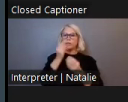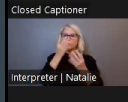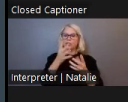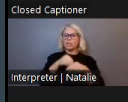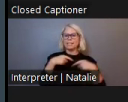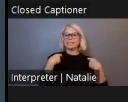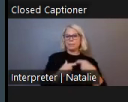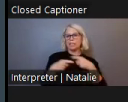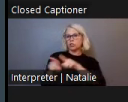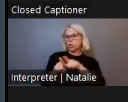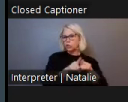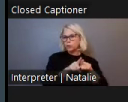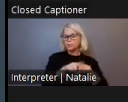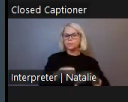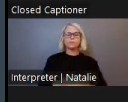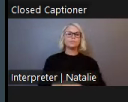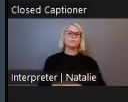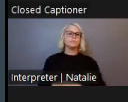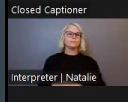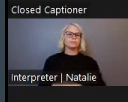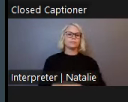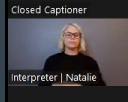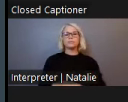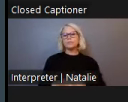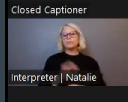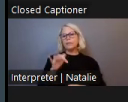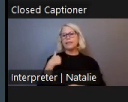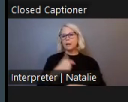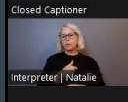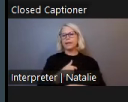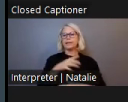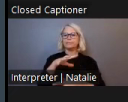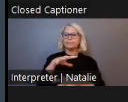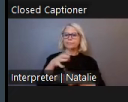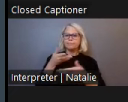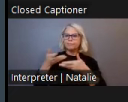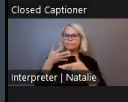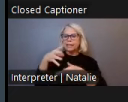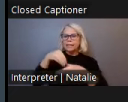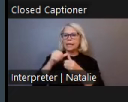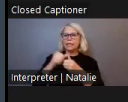identified community champions that help us engage more with the community and making